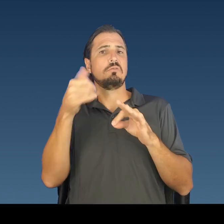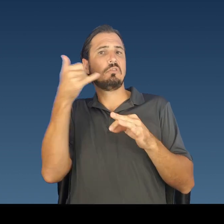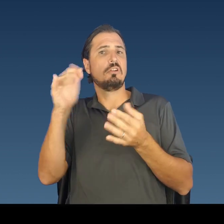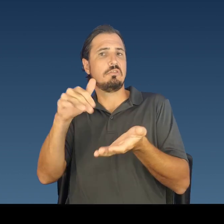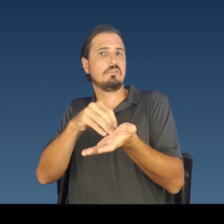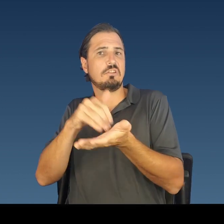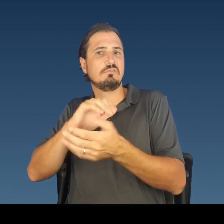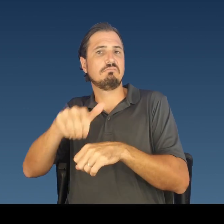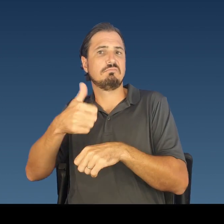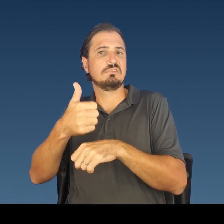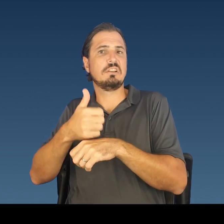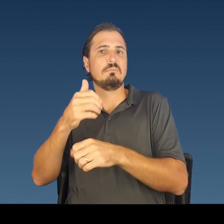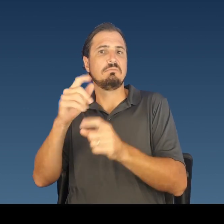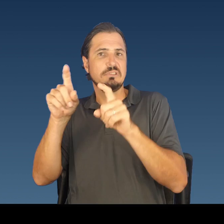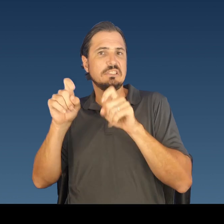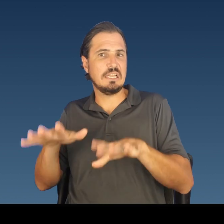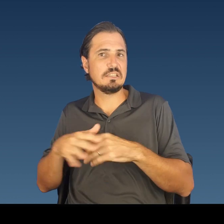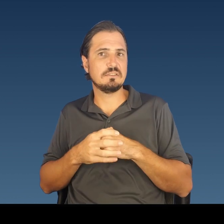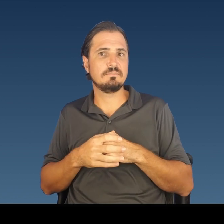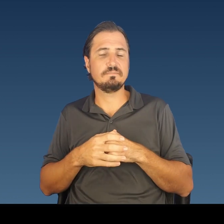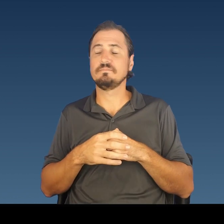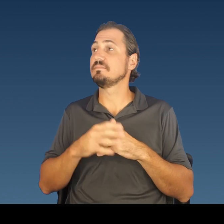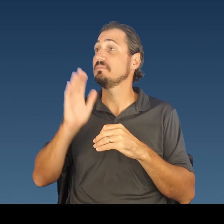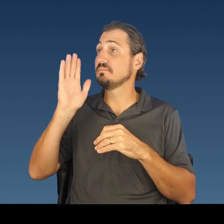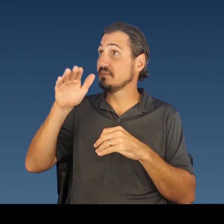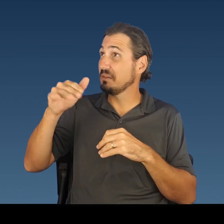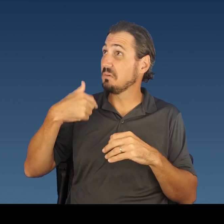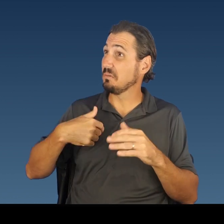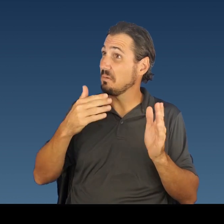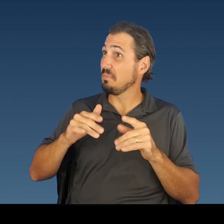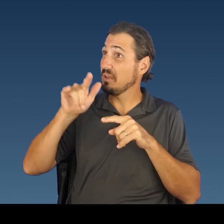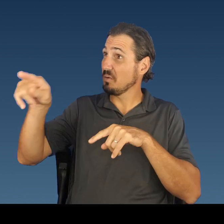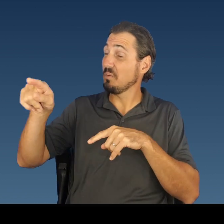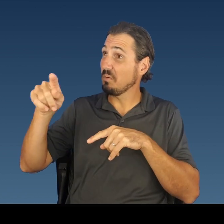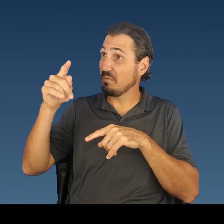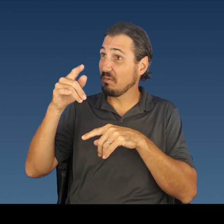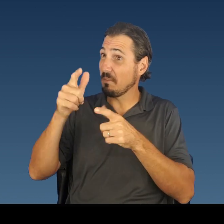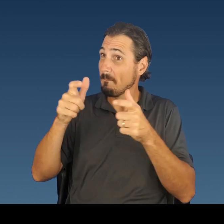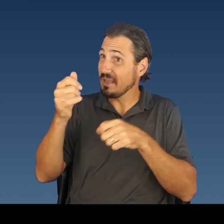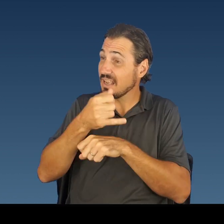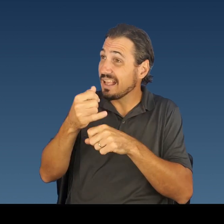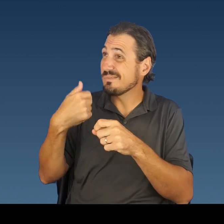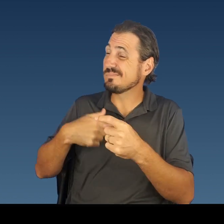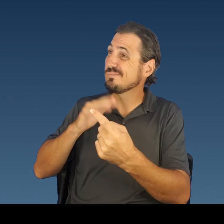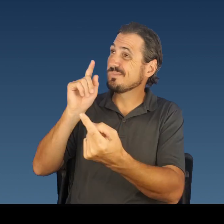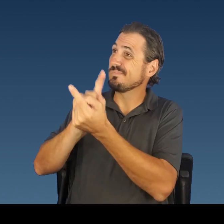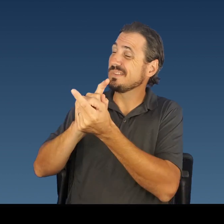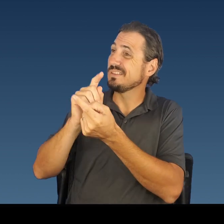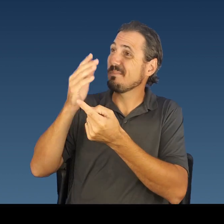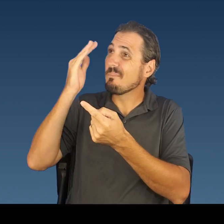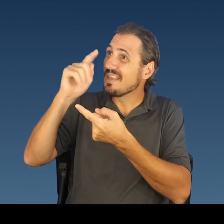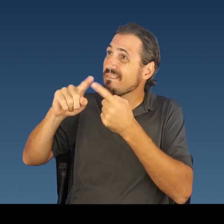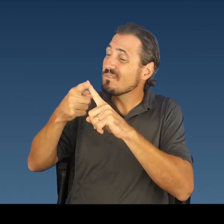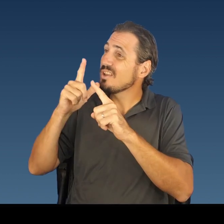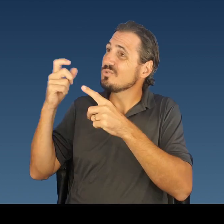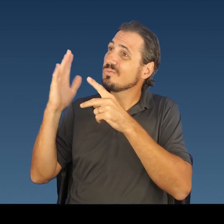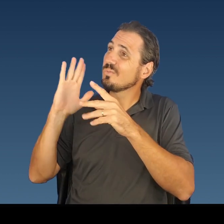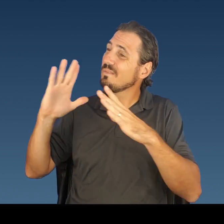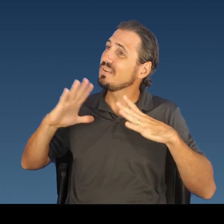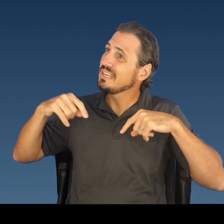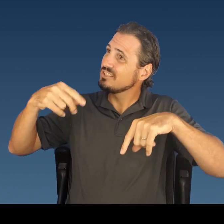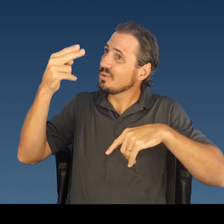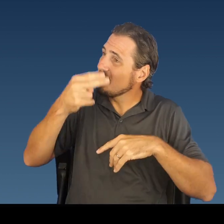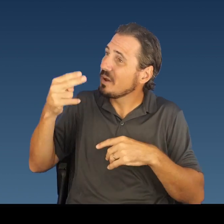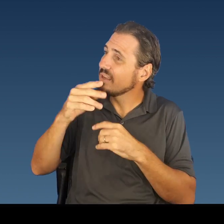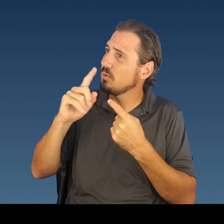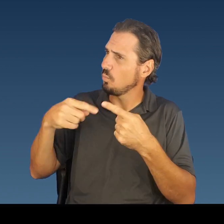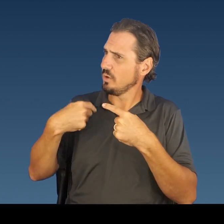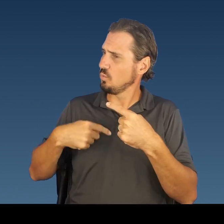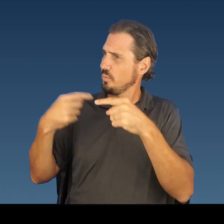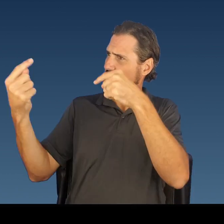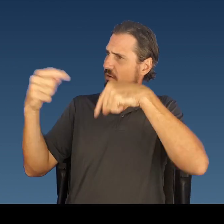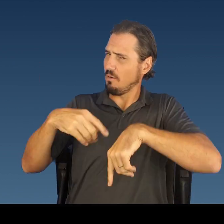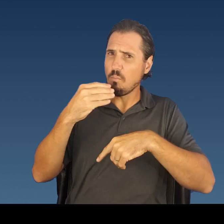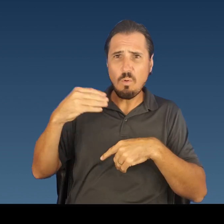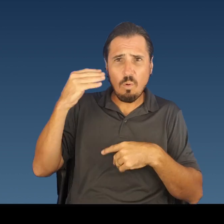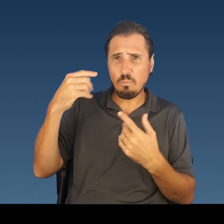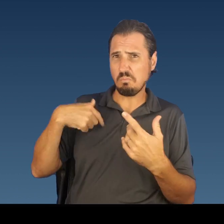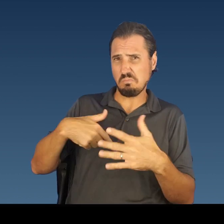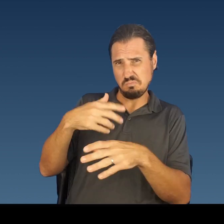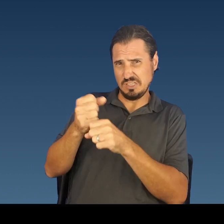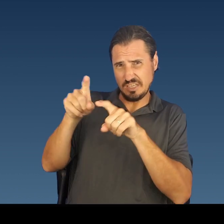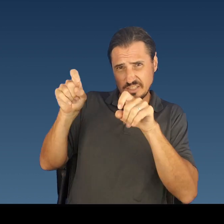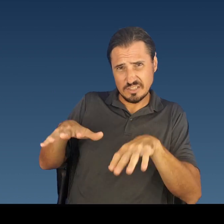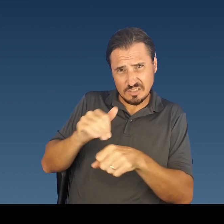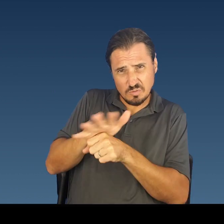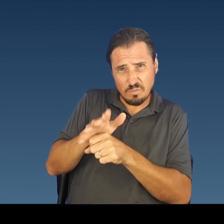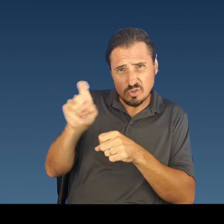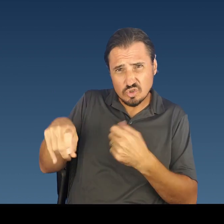Next question: “We are planning to go to the Big Island, meeting mainland friends who are vacationing in Hawaii. When we return home to Kauai, should we get a Covid test? I know it's